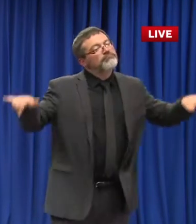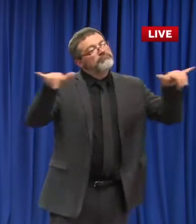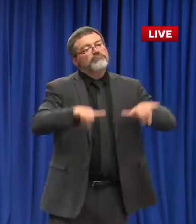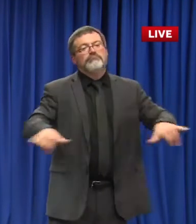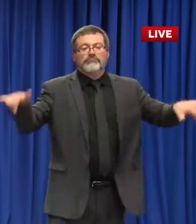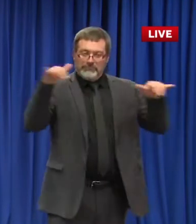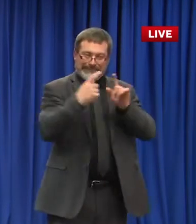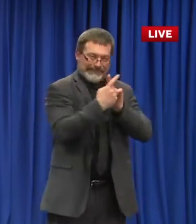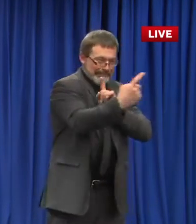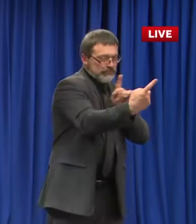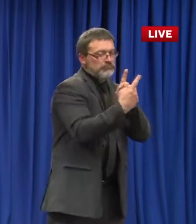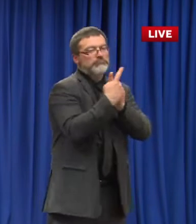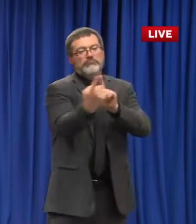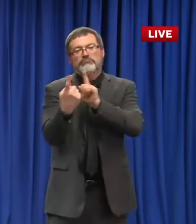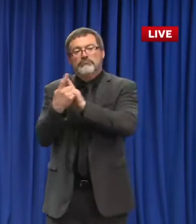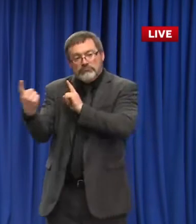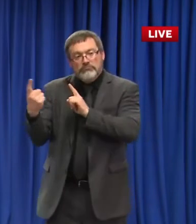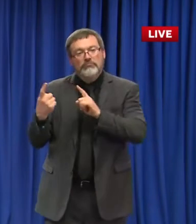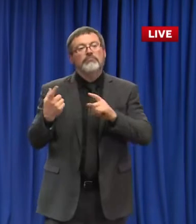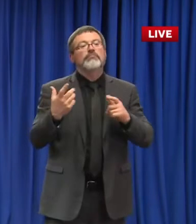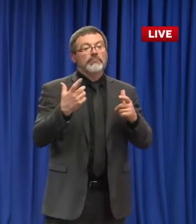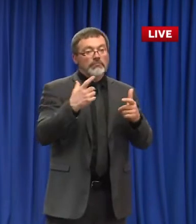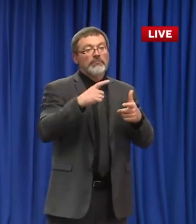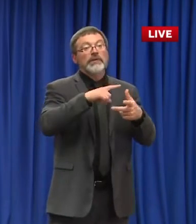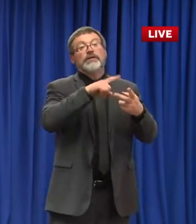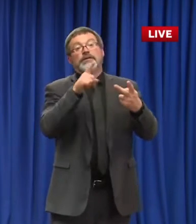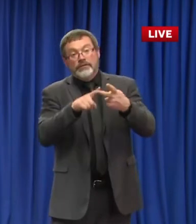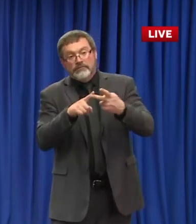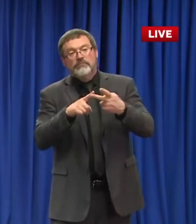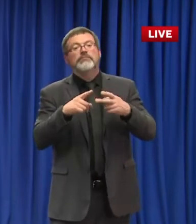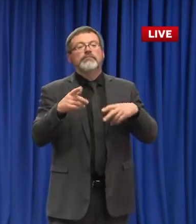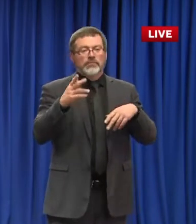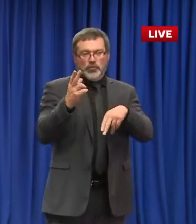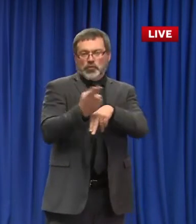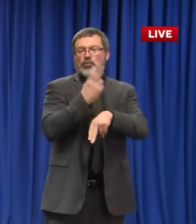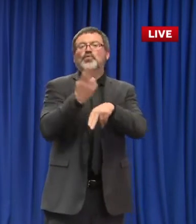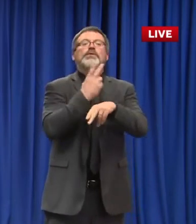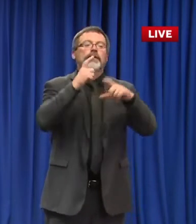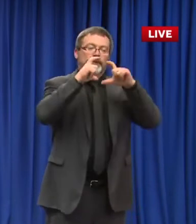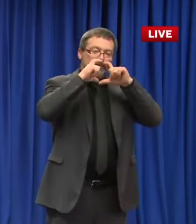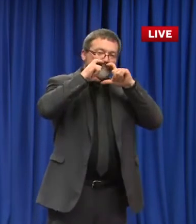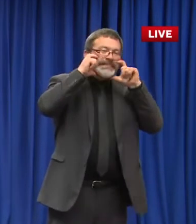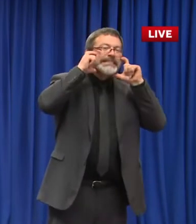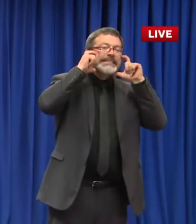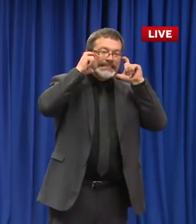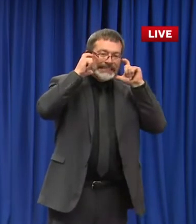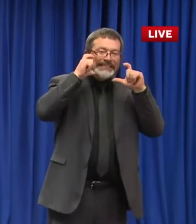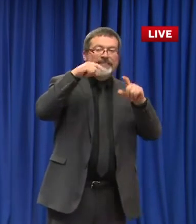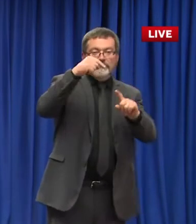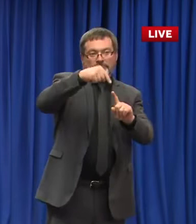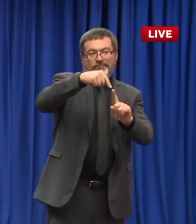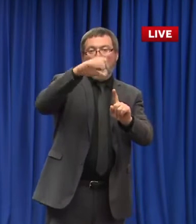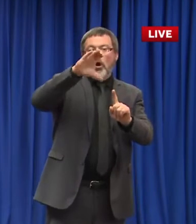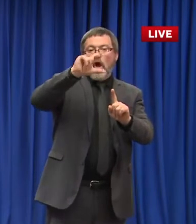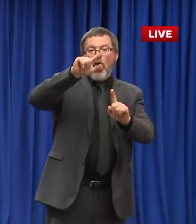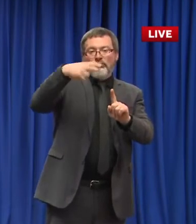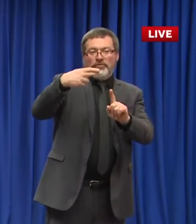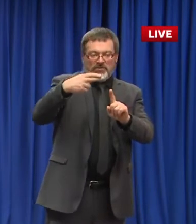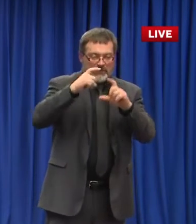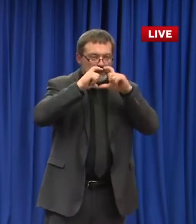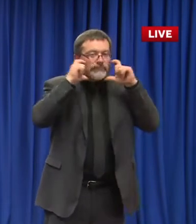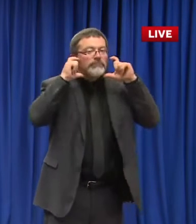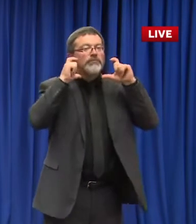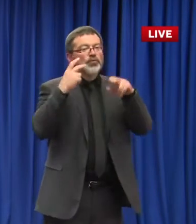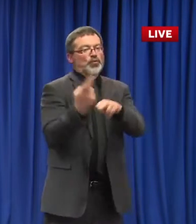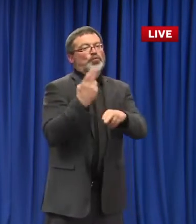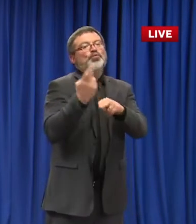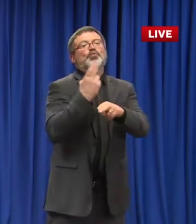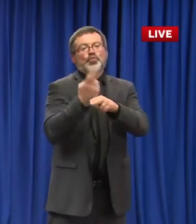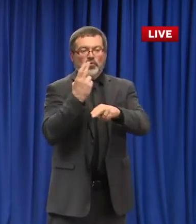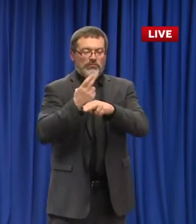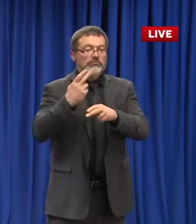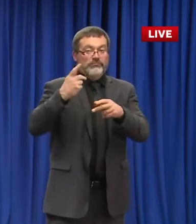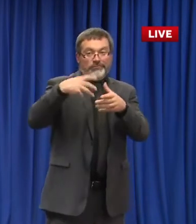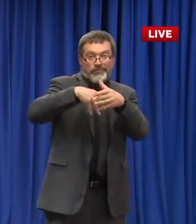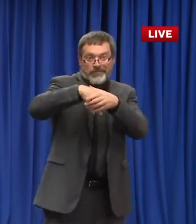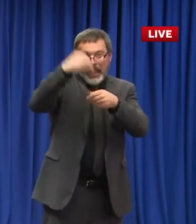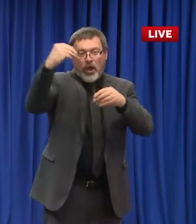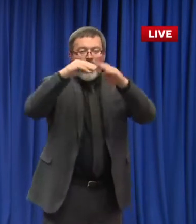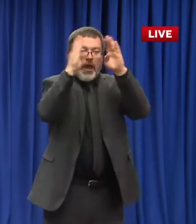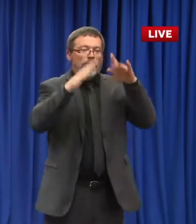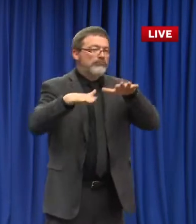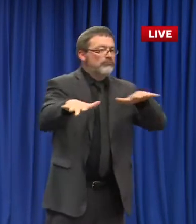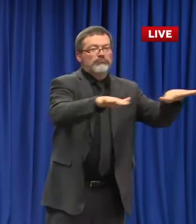AND SO WE NEED TO BE CONTINUING WITH SOCIAL DISTANCING WHEN WE ARE OUT IN PUBLIC PLACES WE CONTINUE TO RECOMMEND CLOTH FACE COVERINGS FOR PEOPLE WHEN THEY ARE IN PUBLIC PLACES, YOU’LL SEE